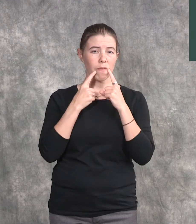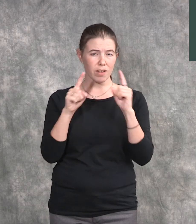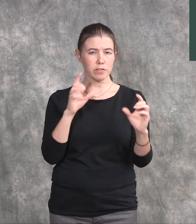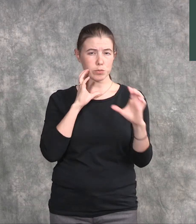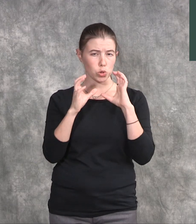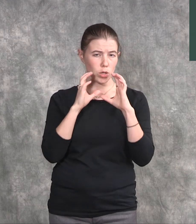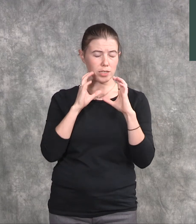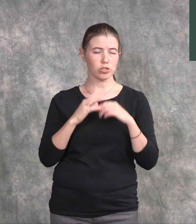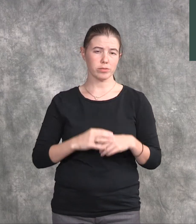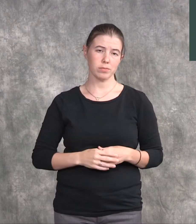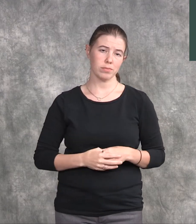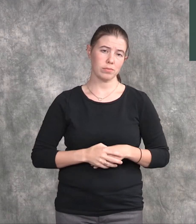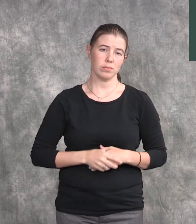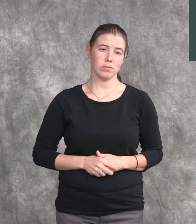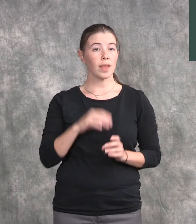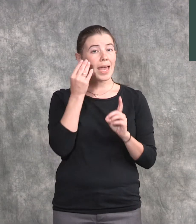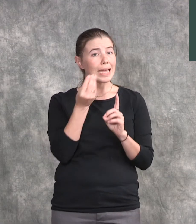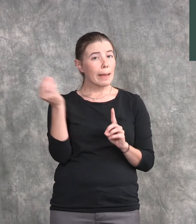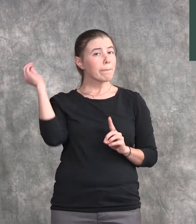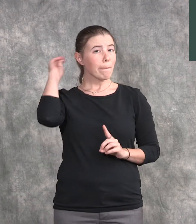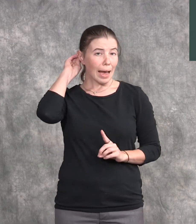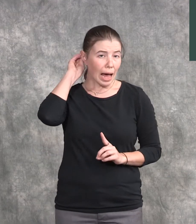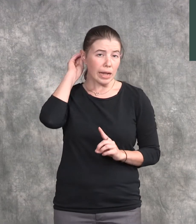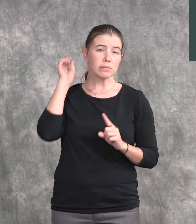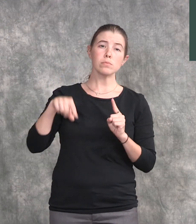effective communication.